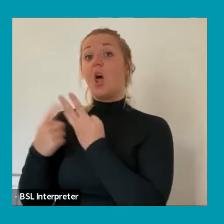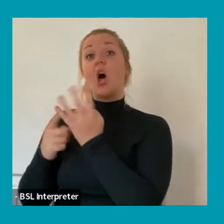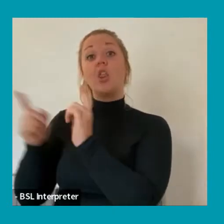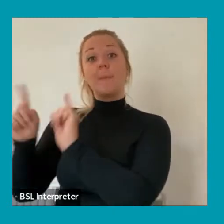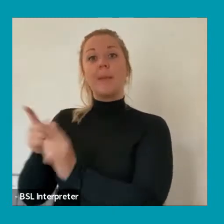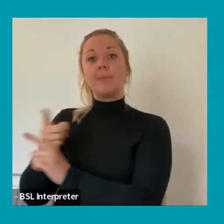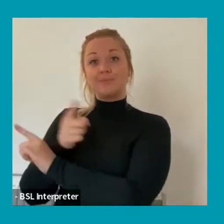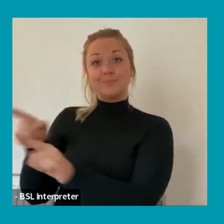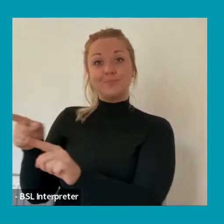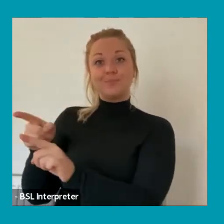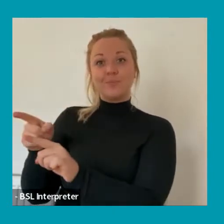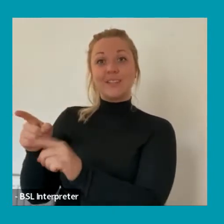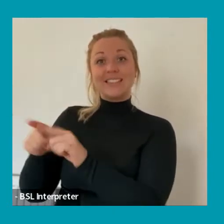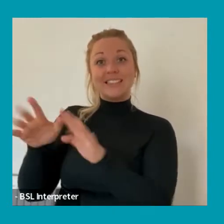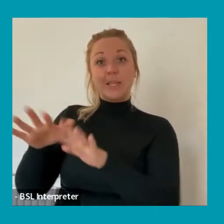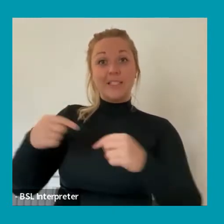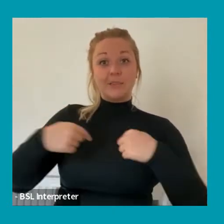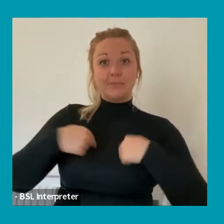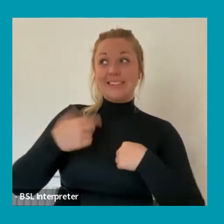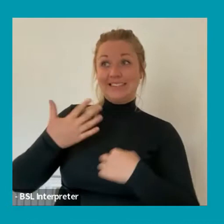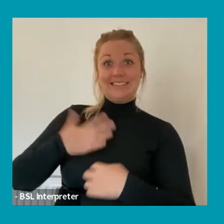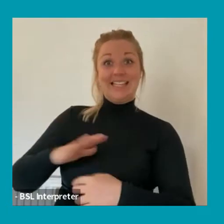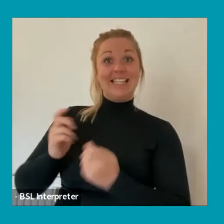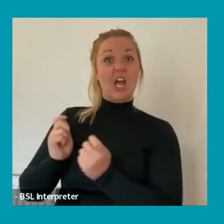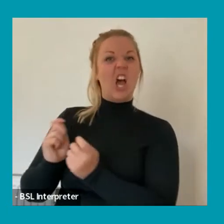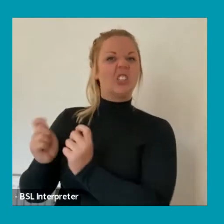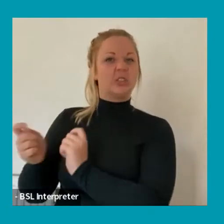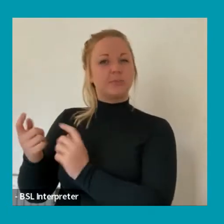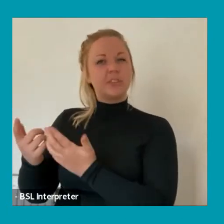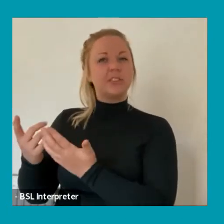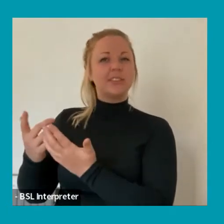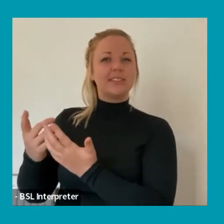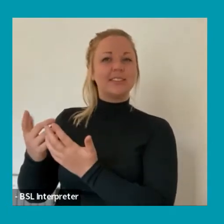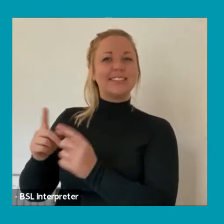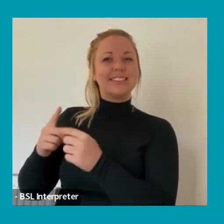I found that they also had a similar experience. It wasn't personal.